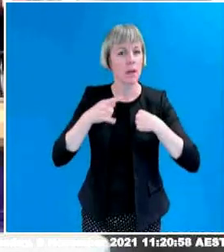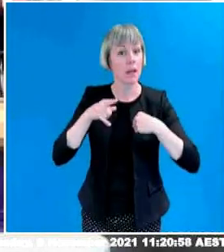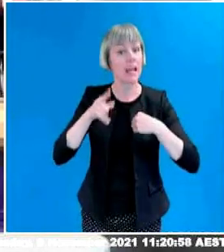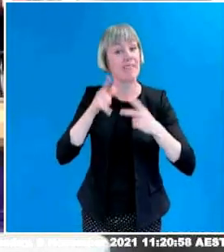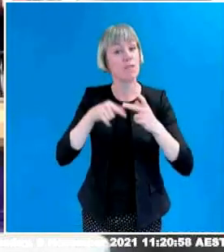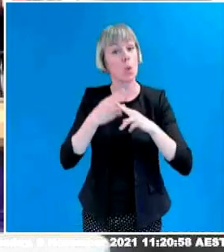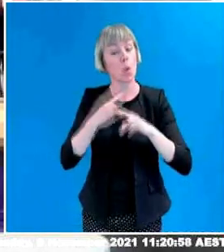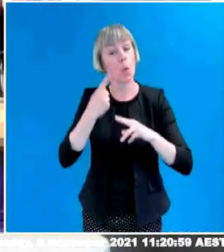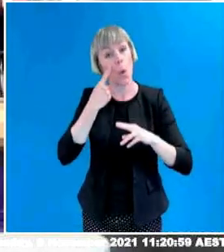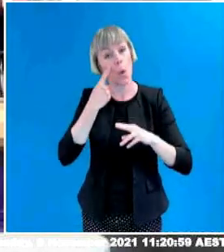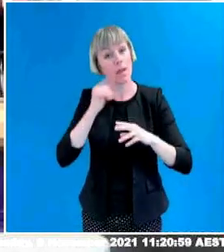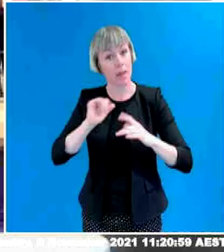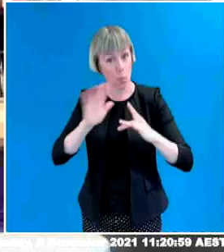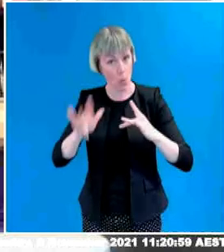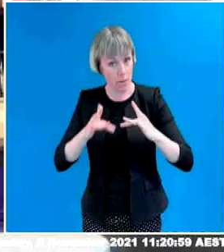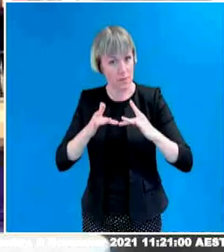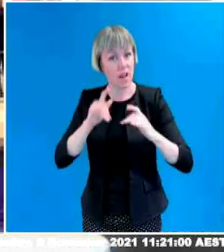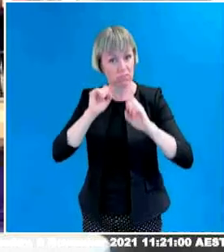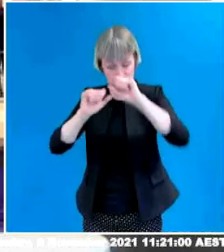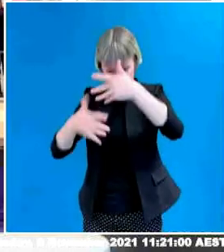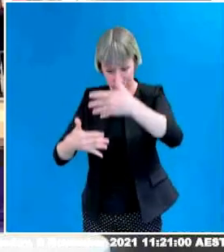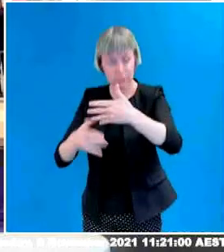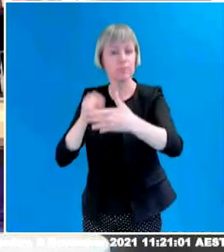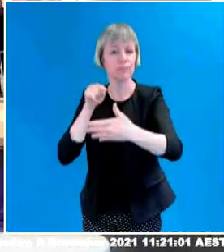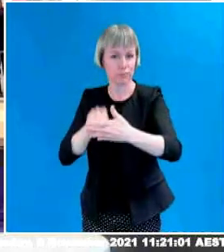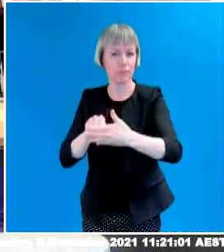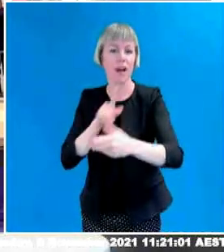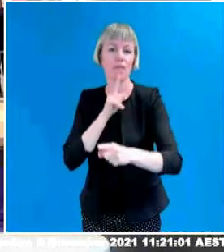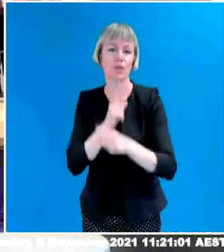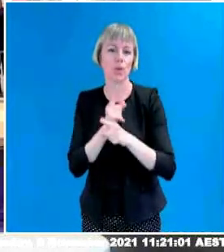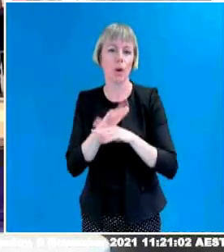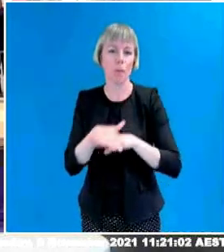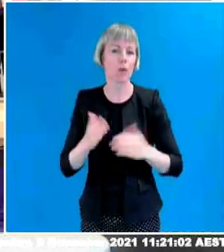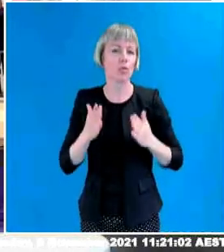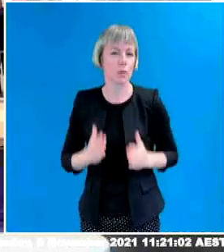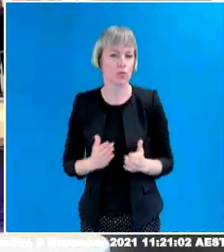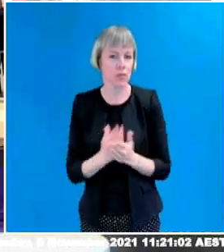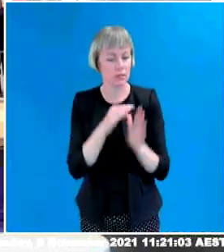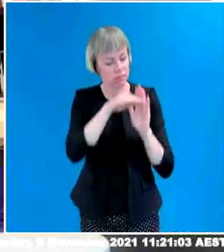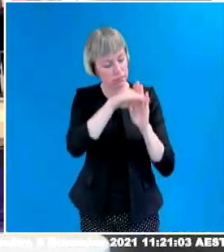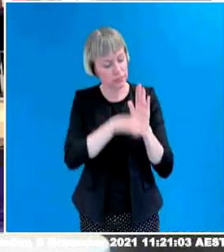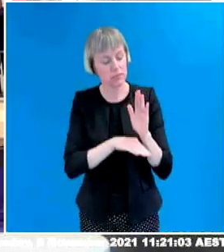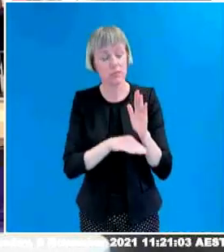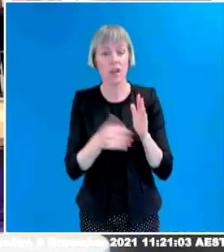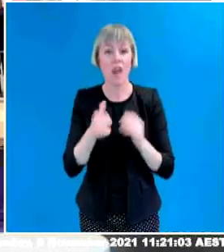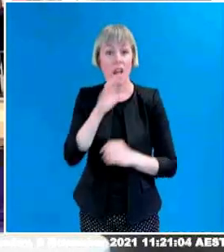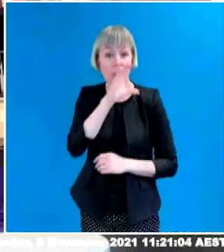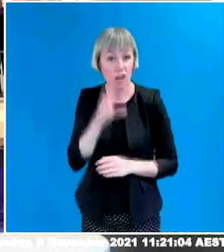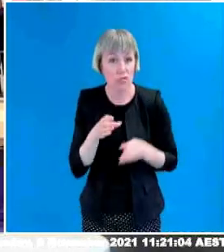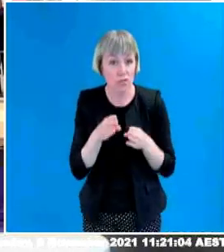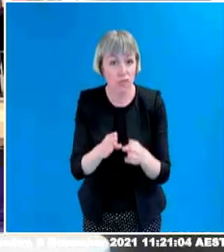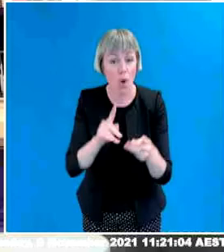All our big mining companies, David Jones, Country Road, Rio Tinto, all make